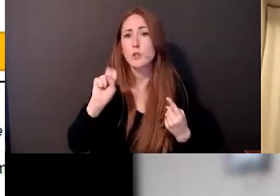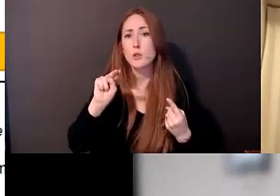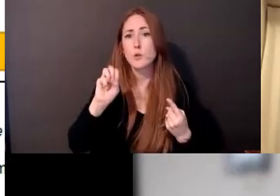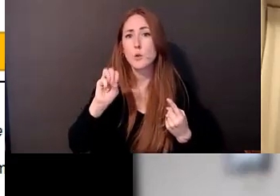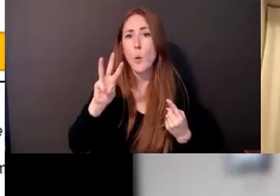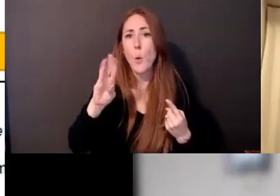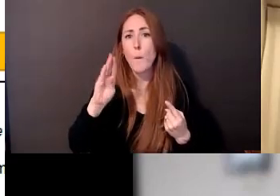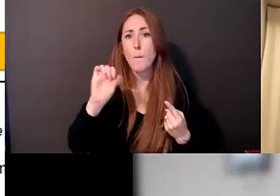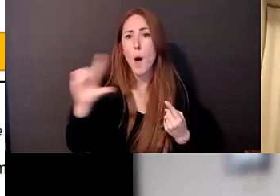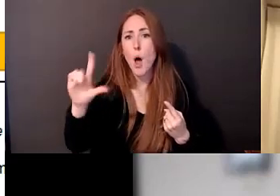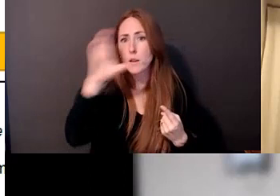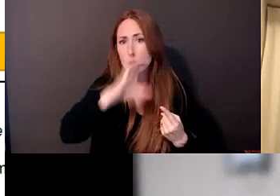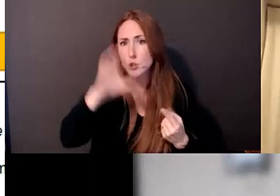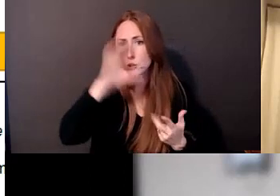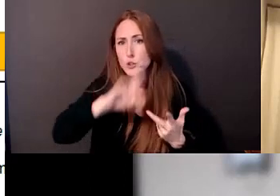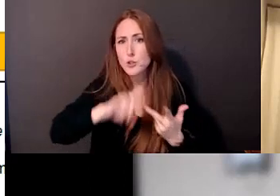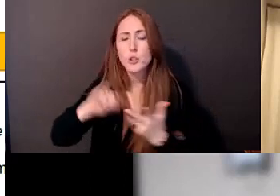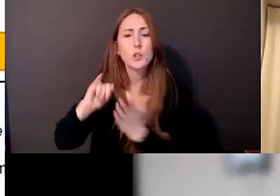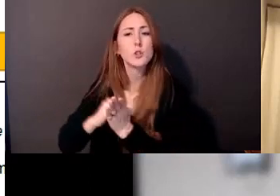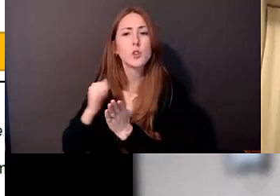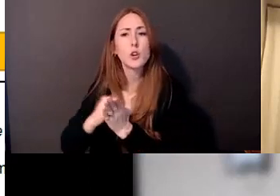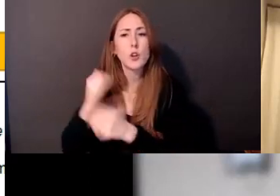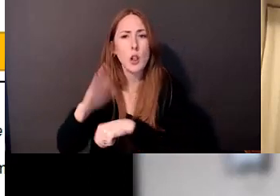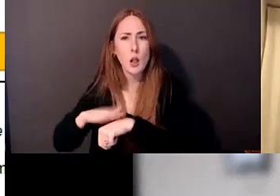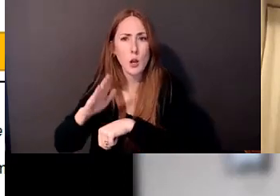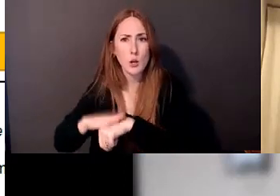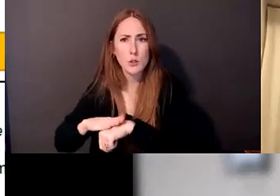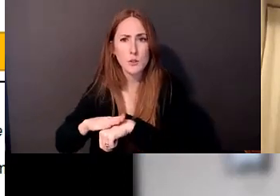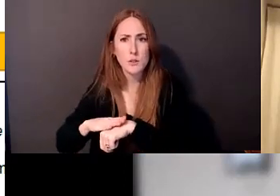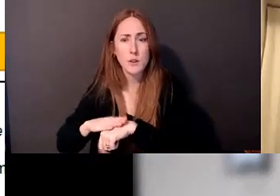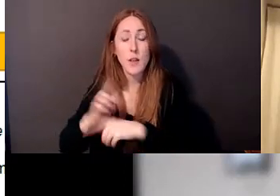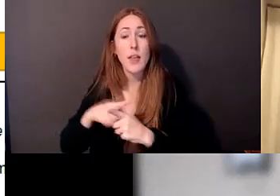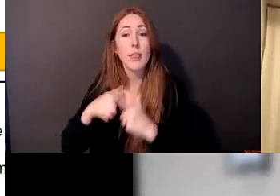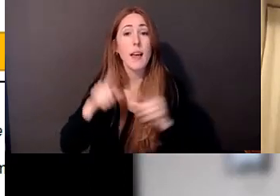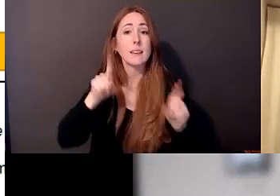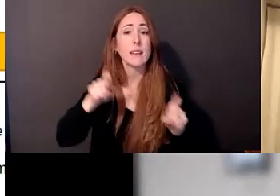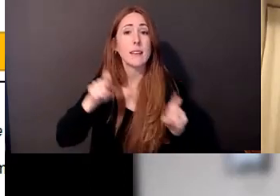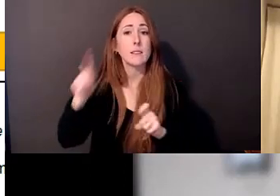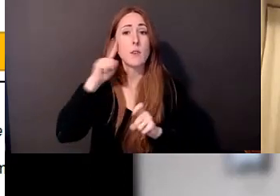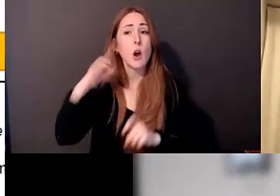These texts were then assessed for eligibility, specifically to ensure that they evaluated